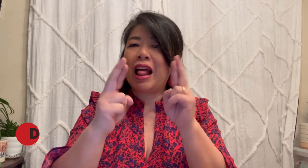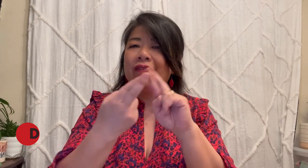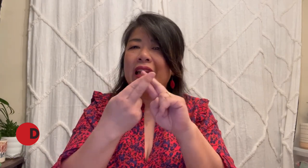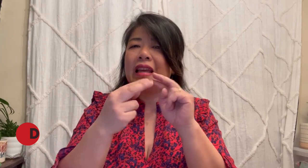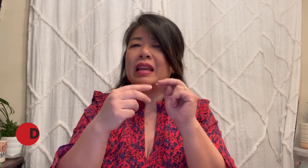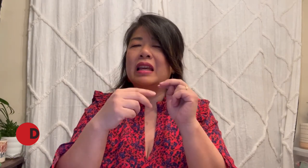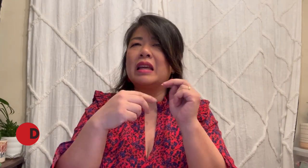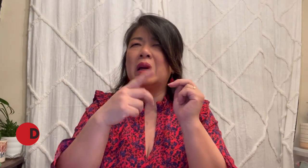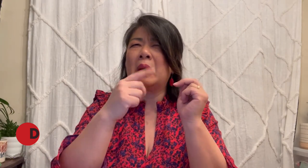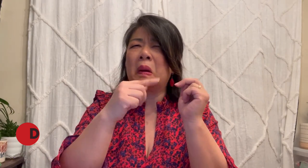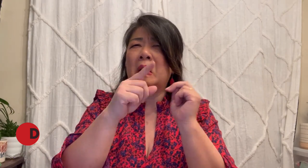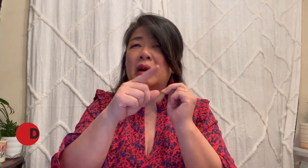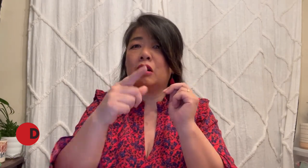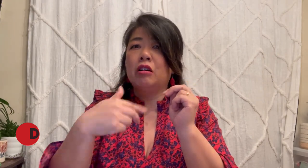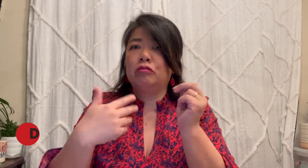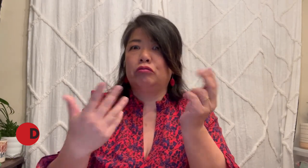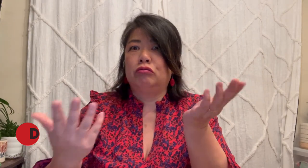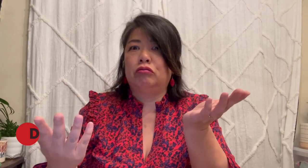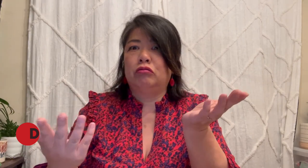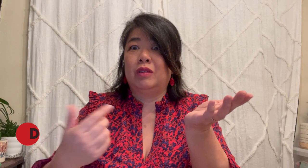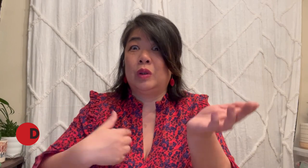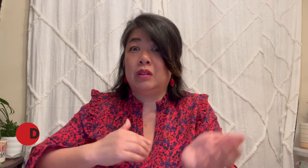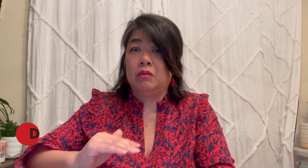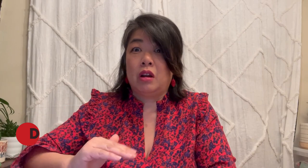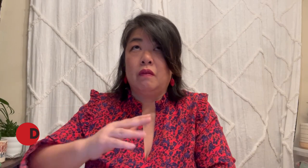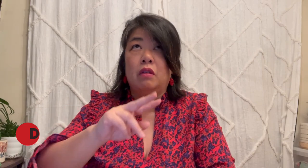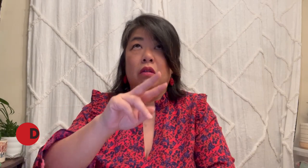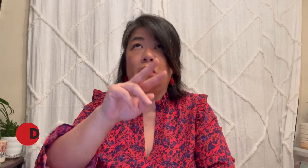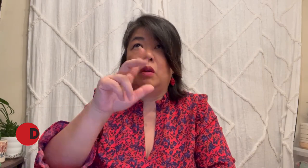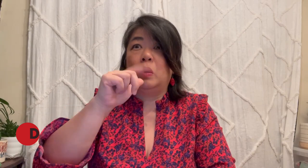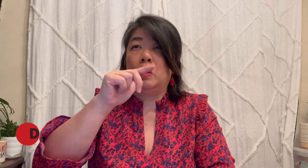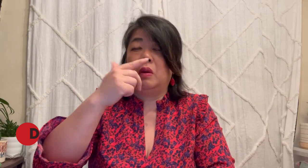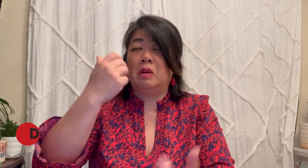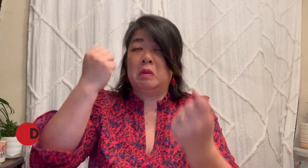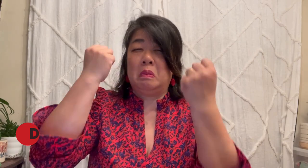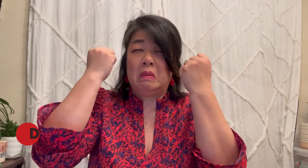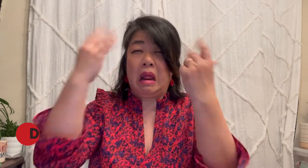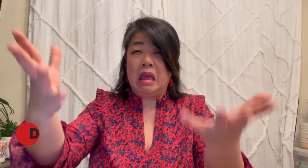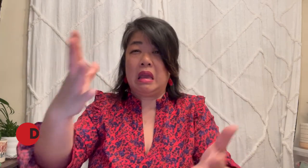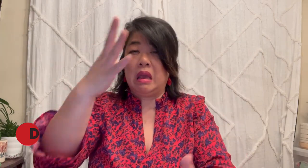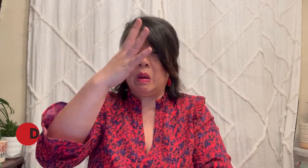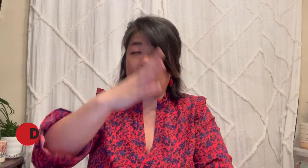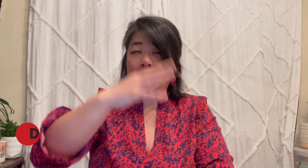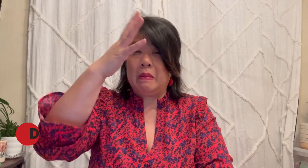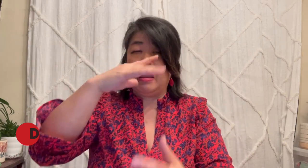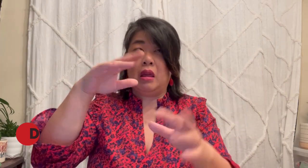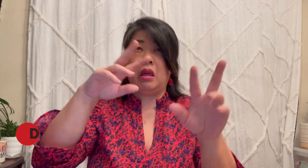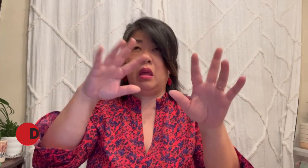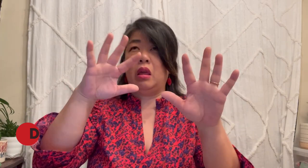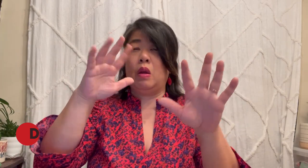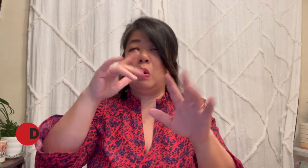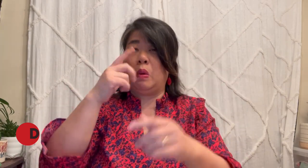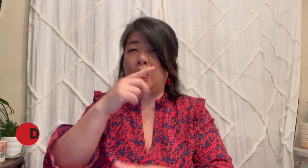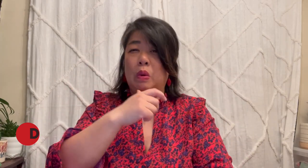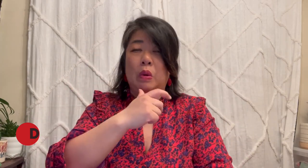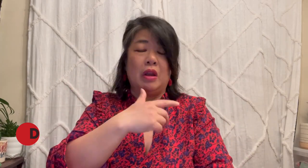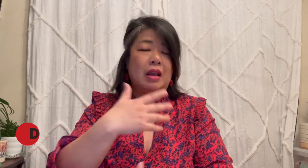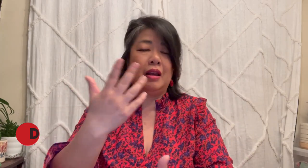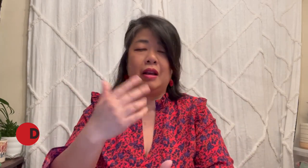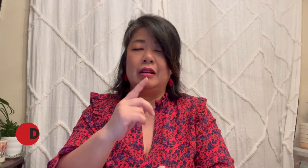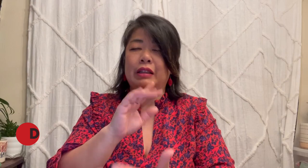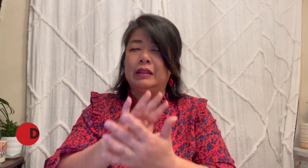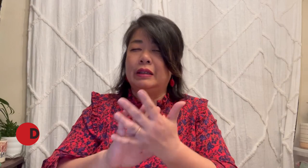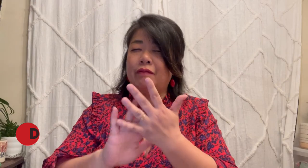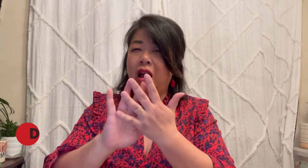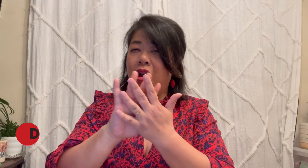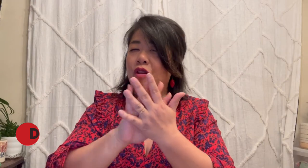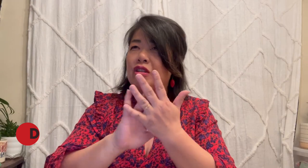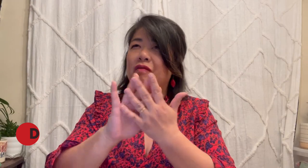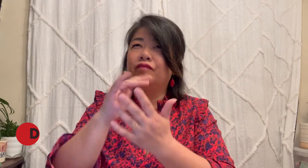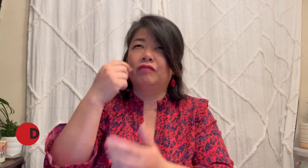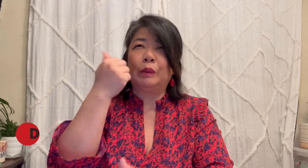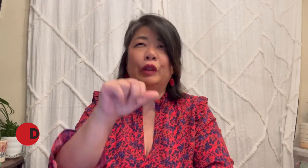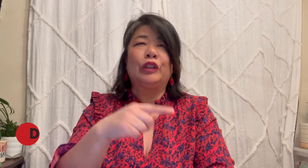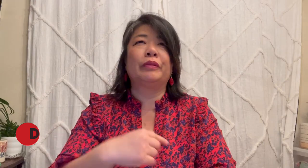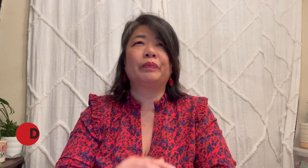many people I was so confused because I didn’t know these people.